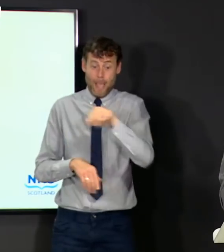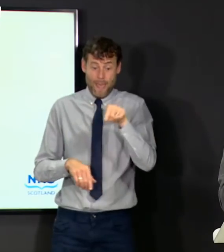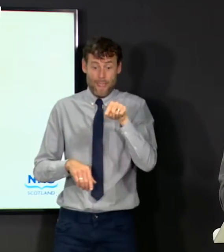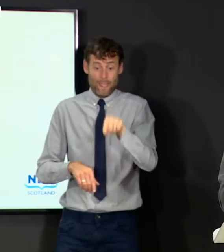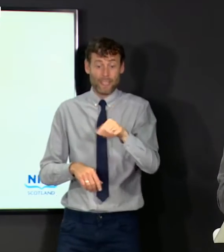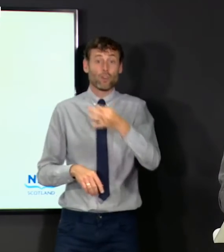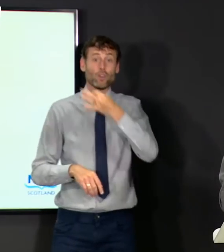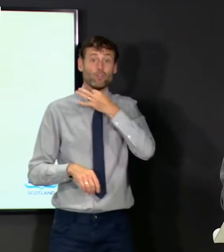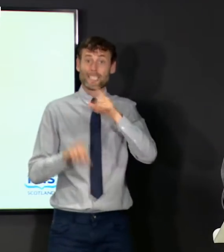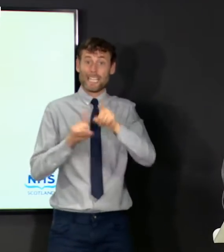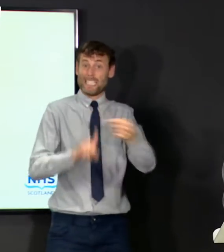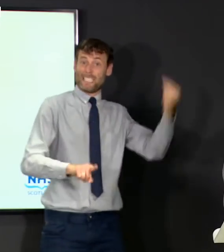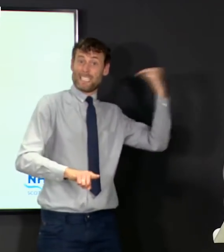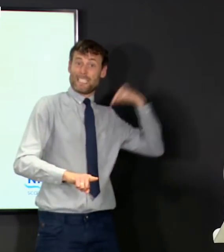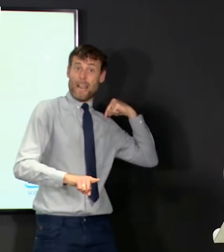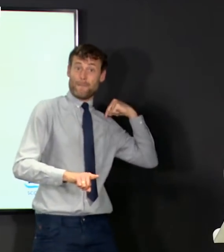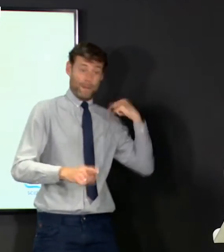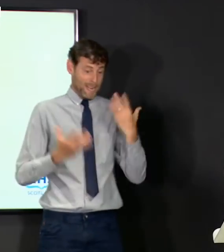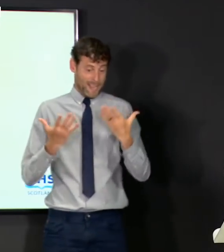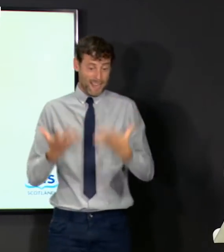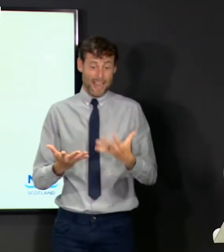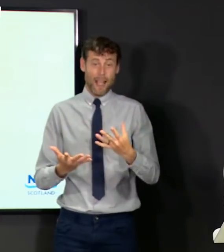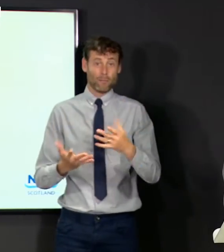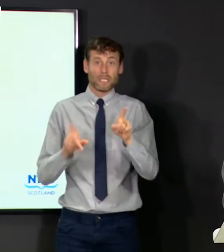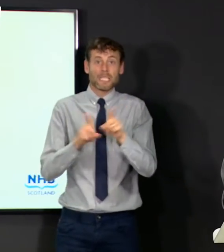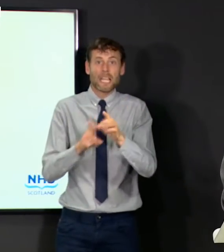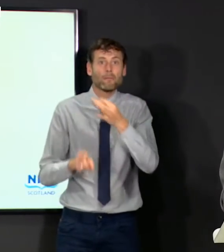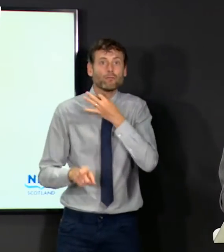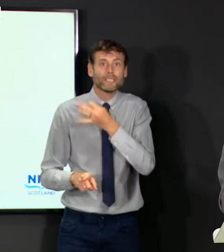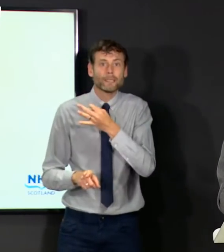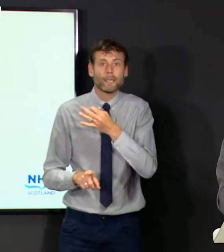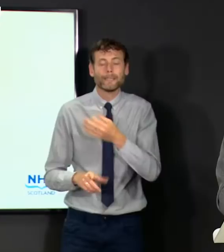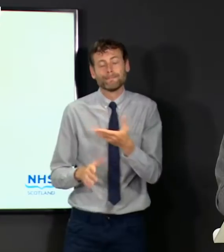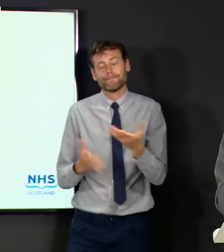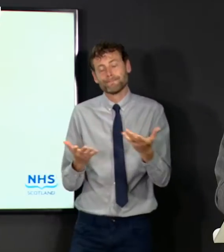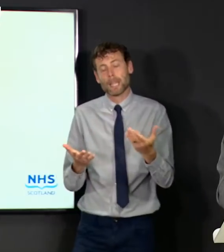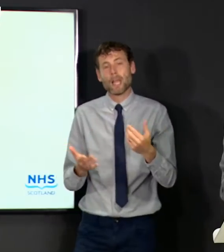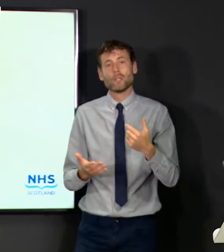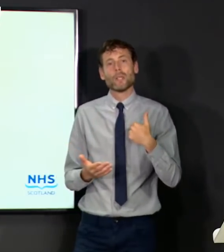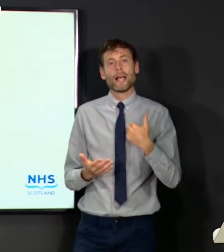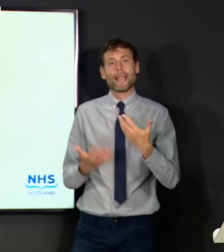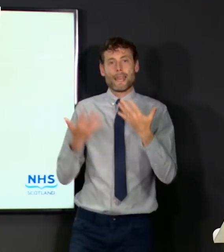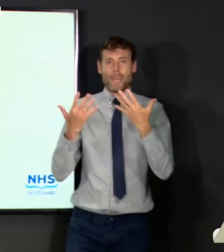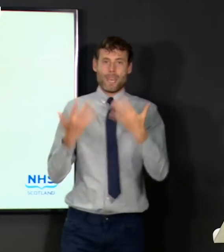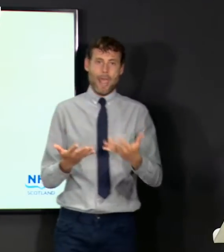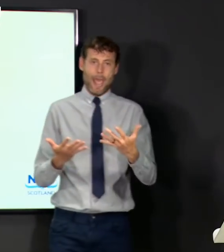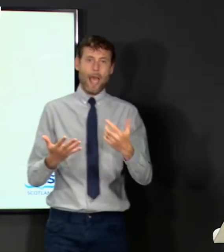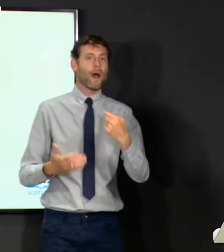as we were when we first discovered this virus. So therefore, I am on the side of caution.